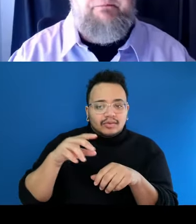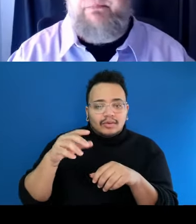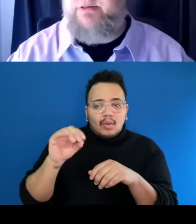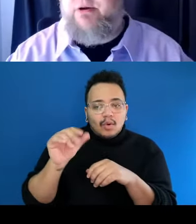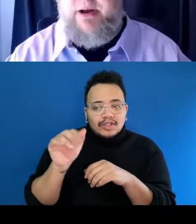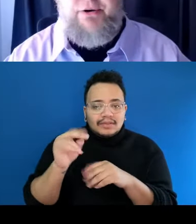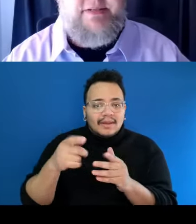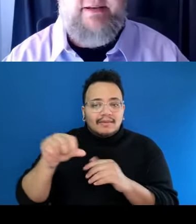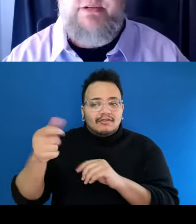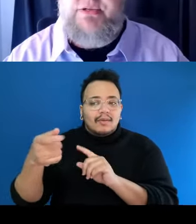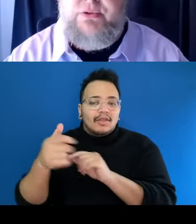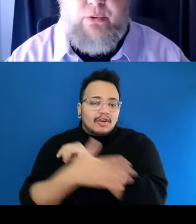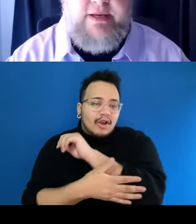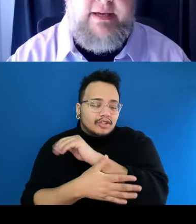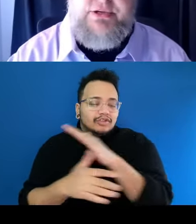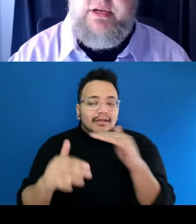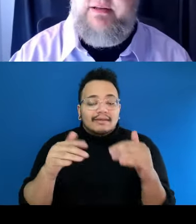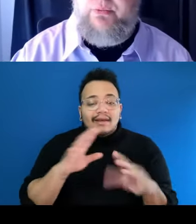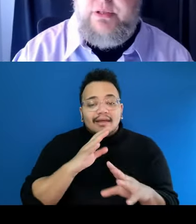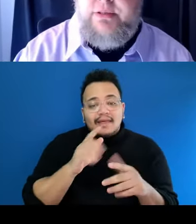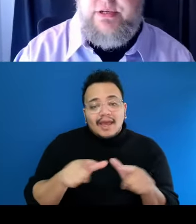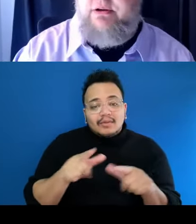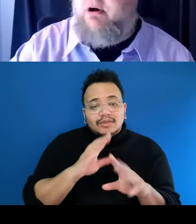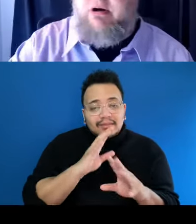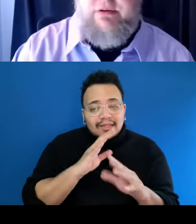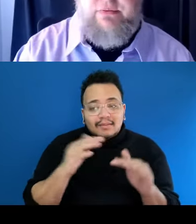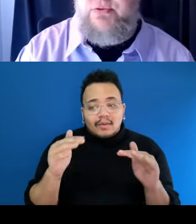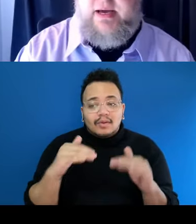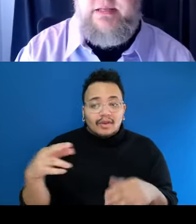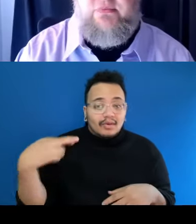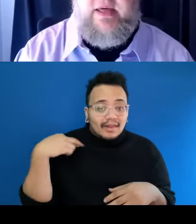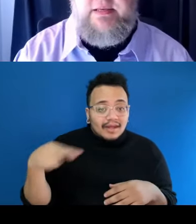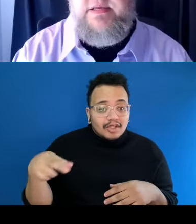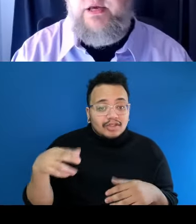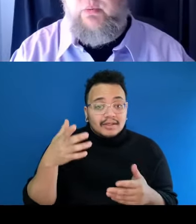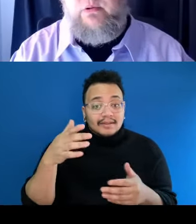their marital status of sexual, their orientation, their religion, all of those kinds of things,